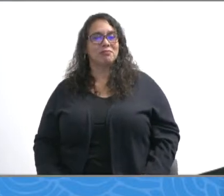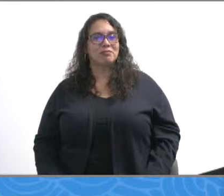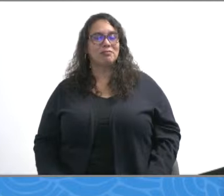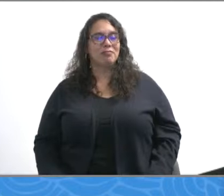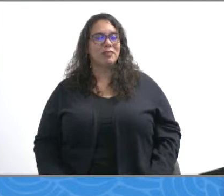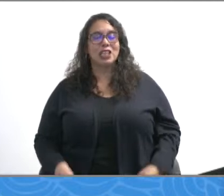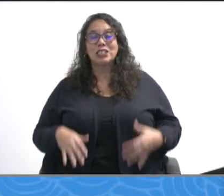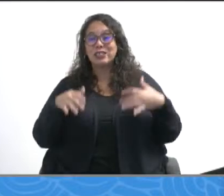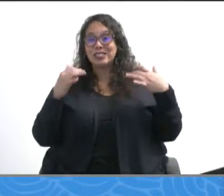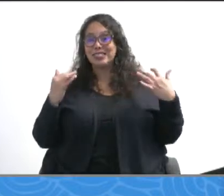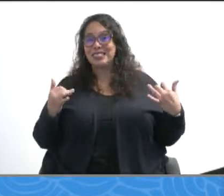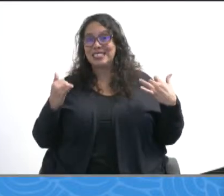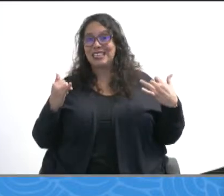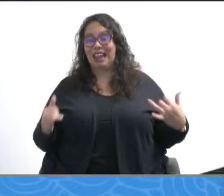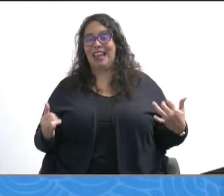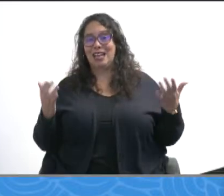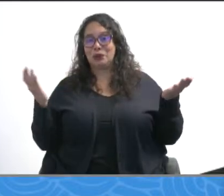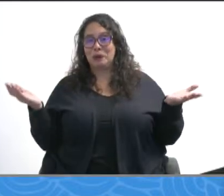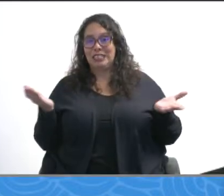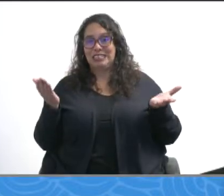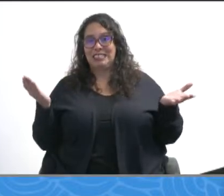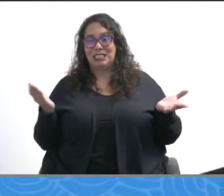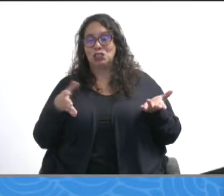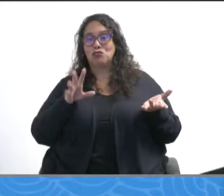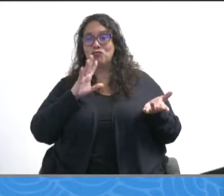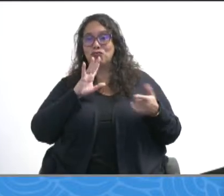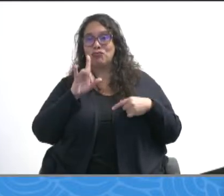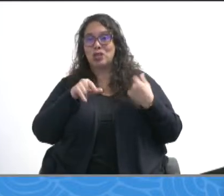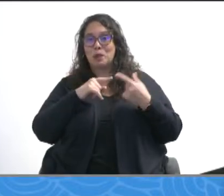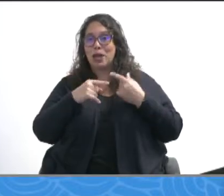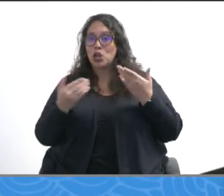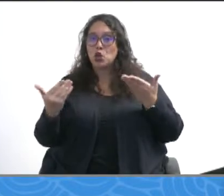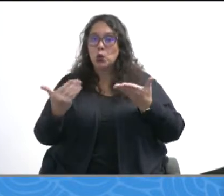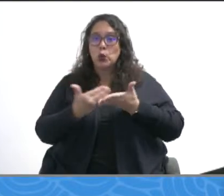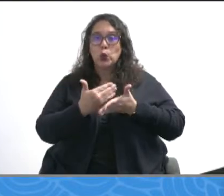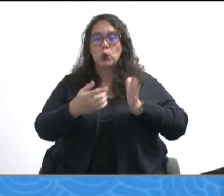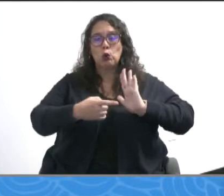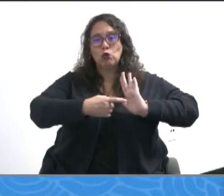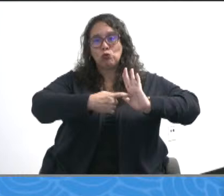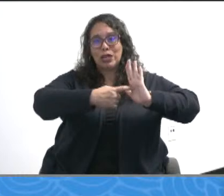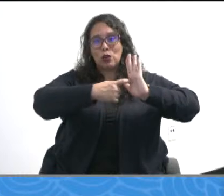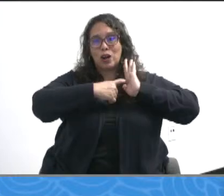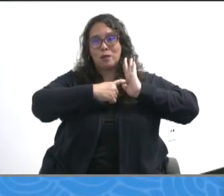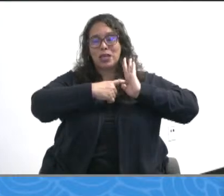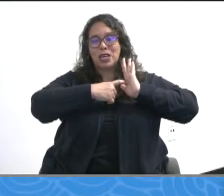So today, we are here to speak to a new requirement to the Local Control and Accountability Plan